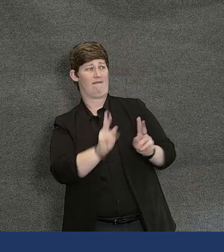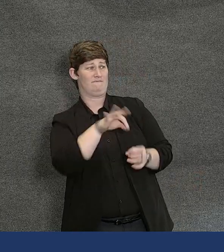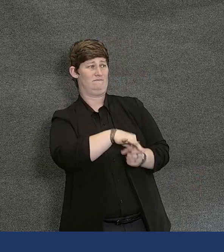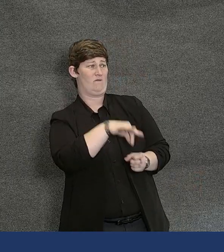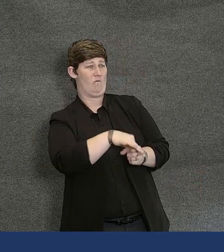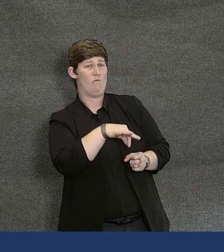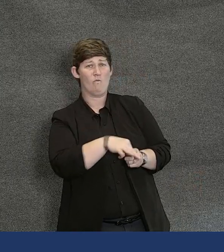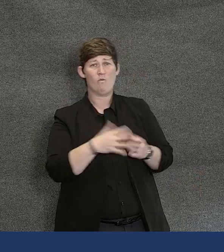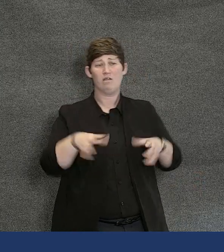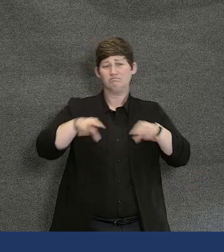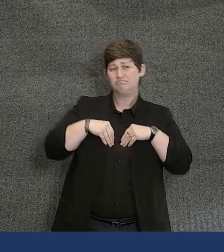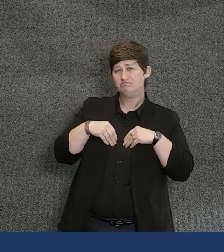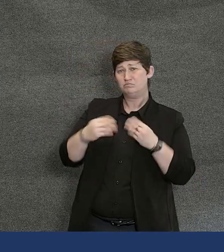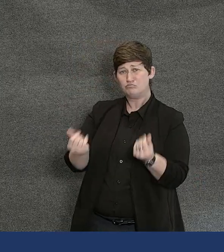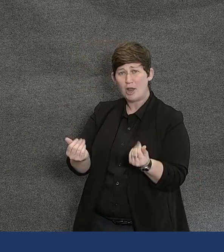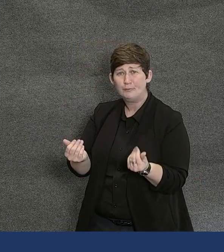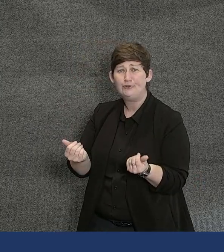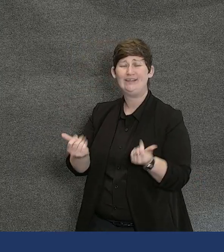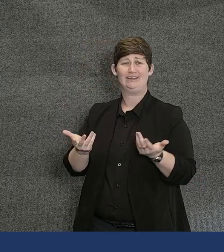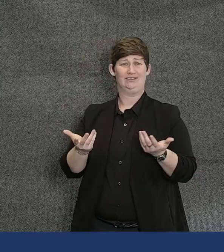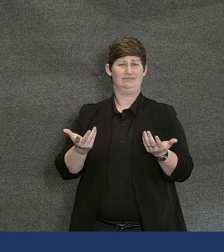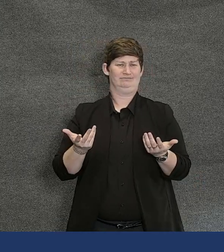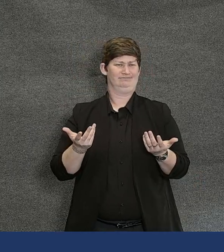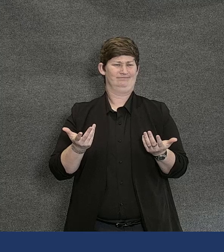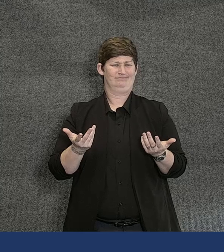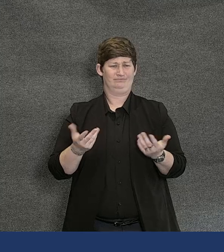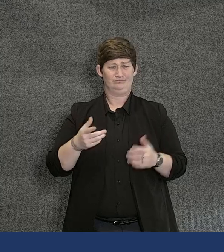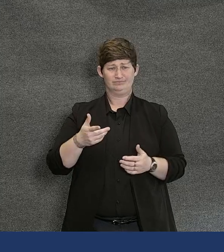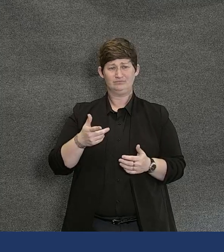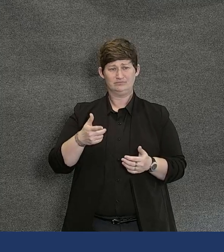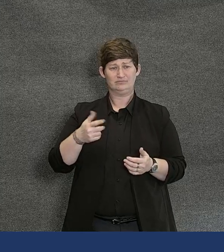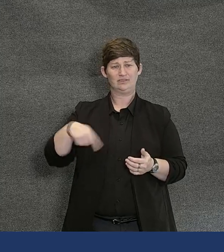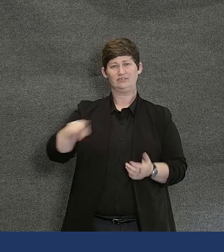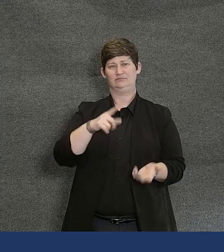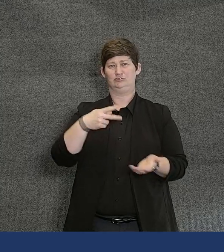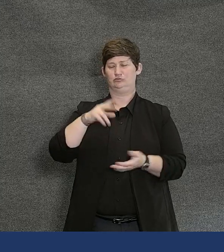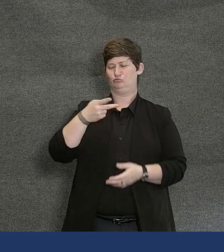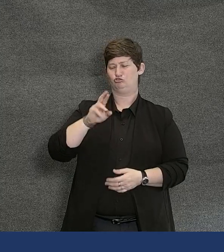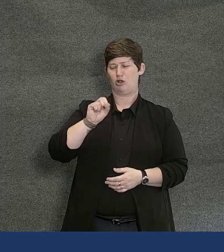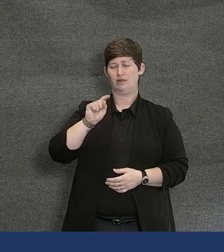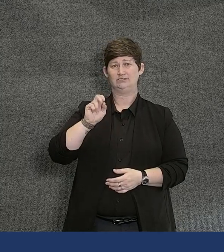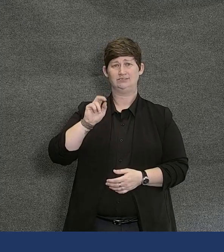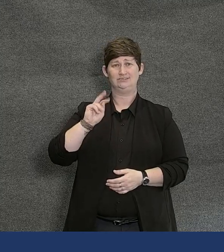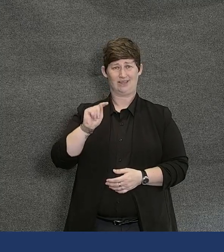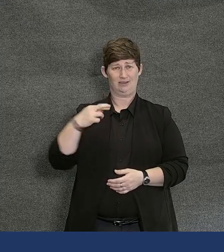to be Protestant in many times, and you had to be 21.